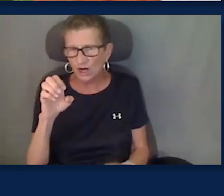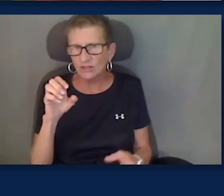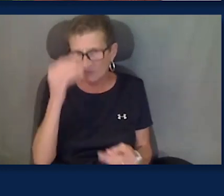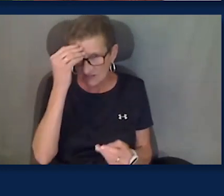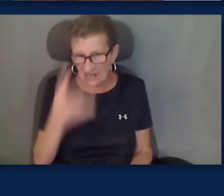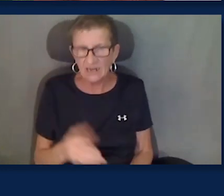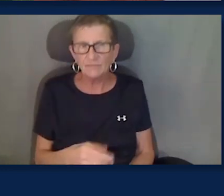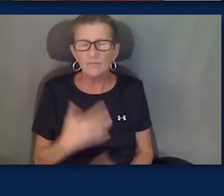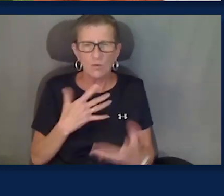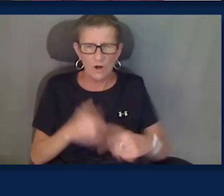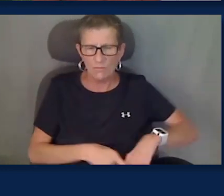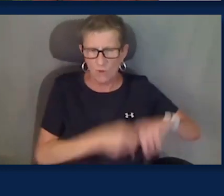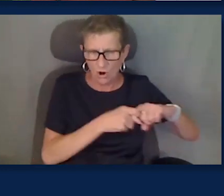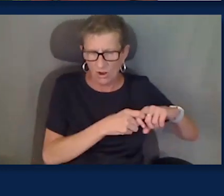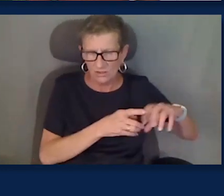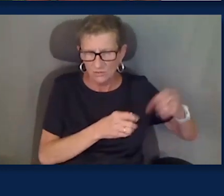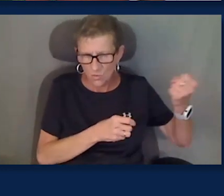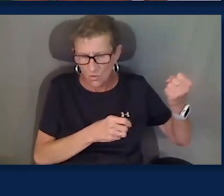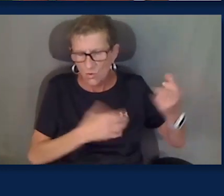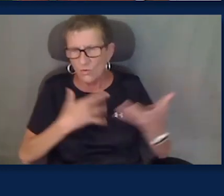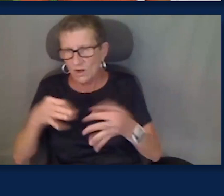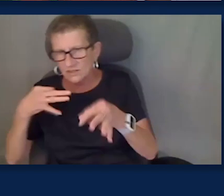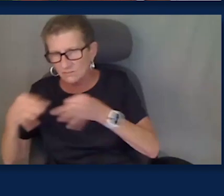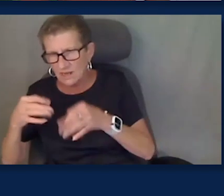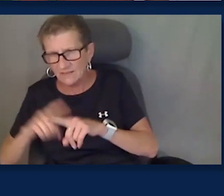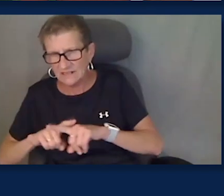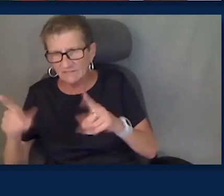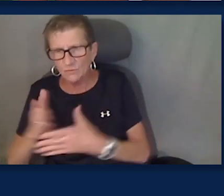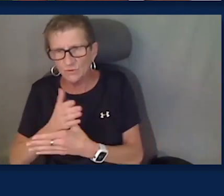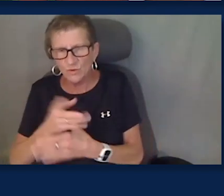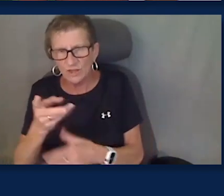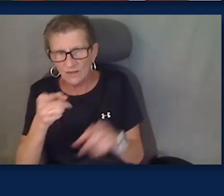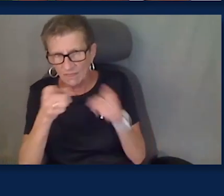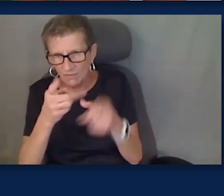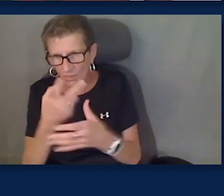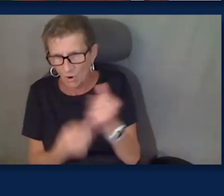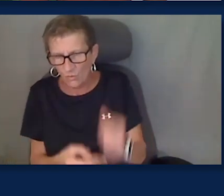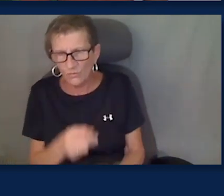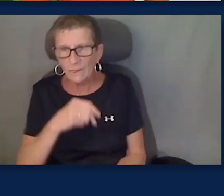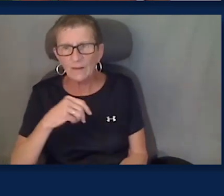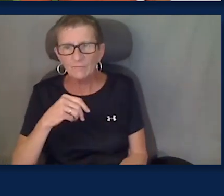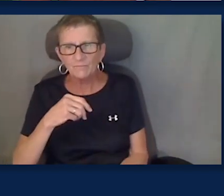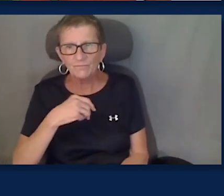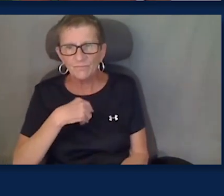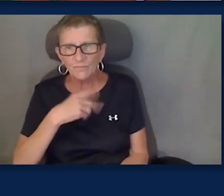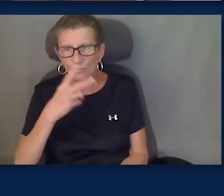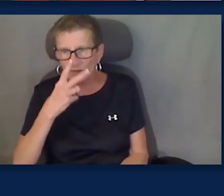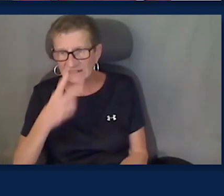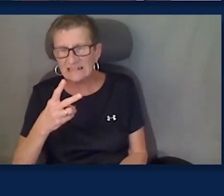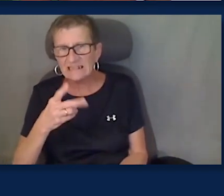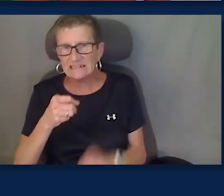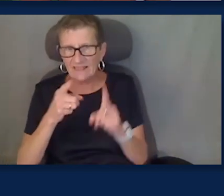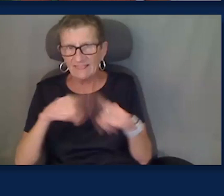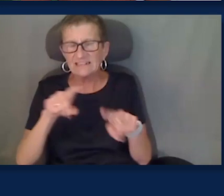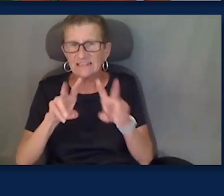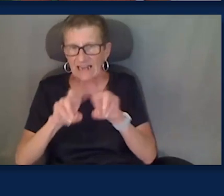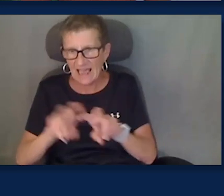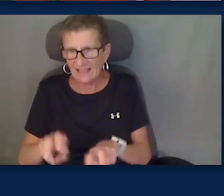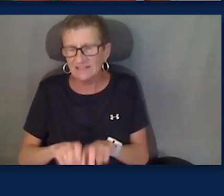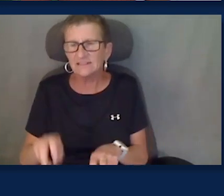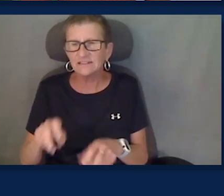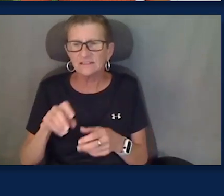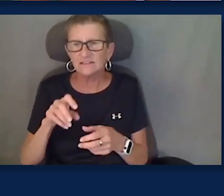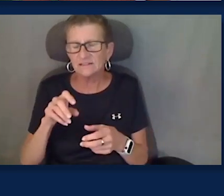So, let me pause here and explain about the difference between the two, because we'll see in the sensitivity analysis we'll come back to that.